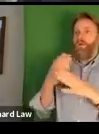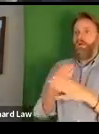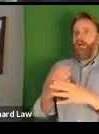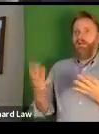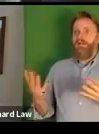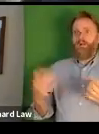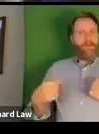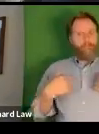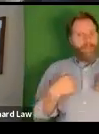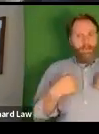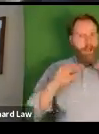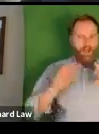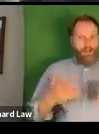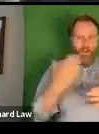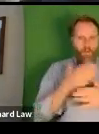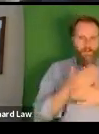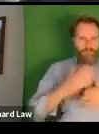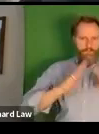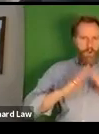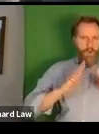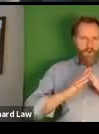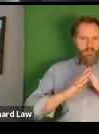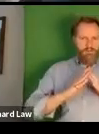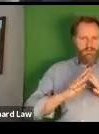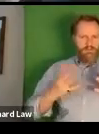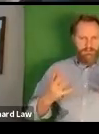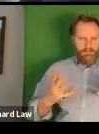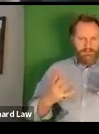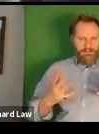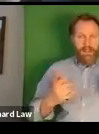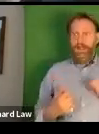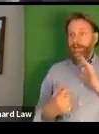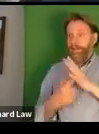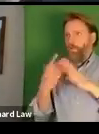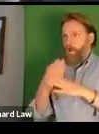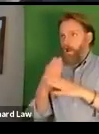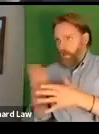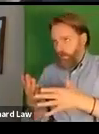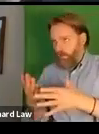won't write the letter therefore how do i attend work and that comes Nicola Bowden